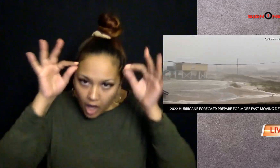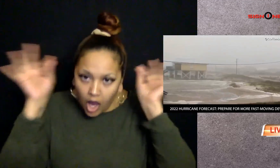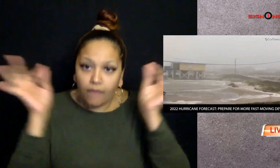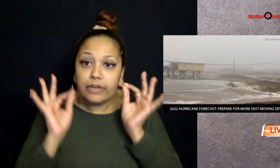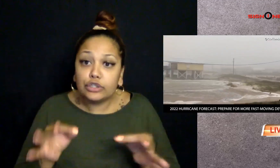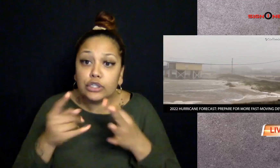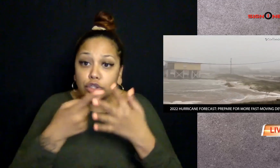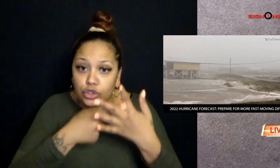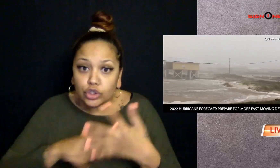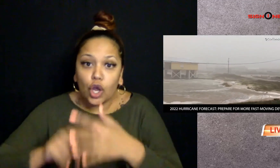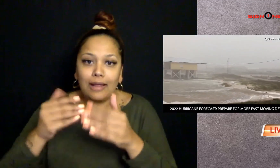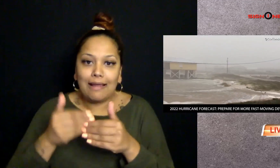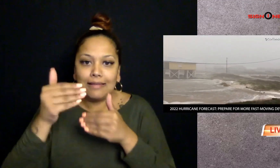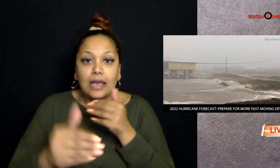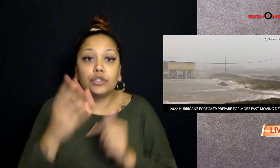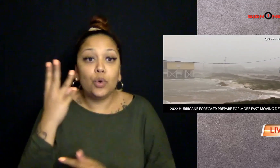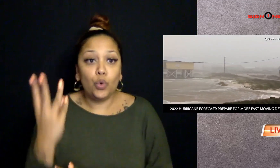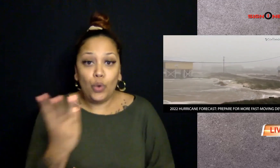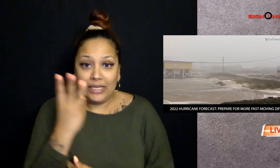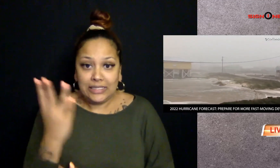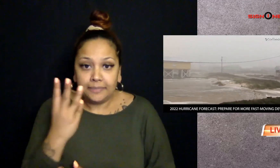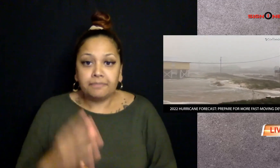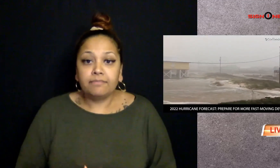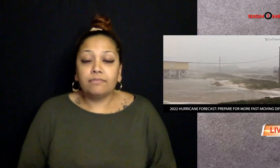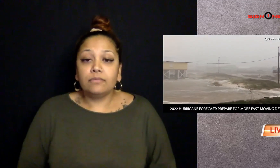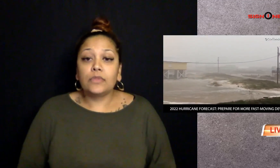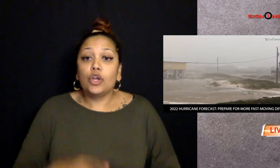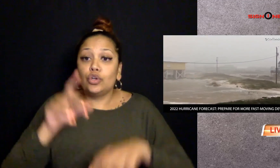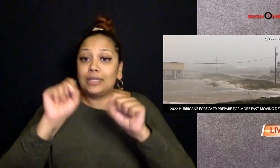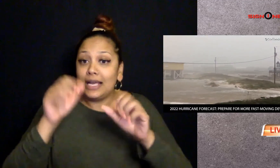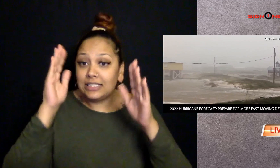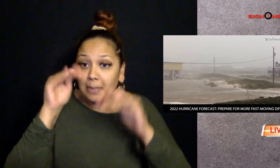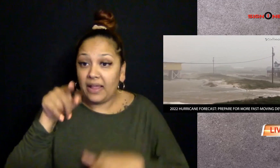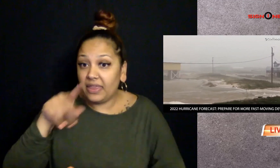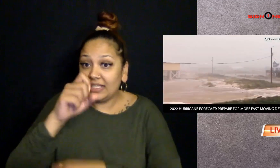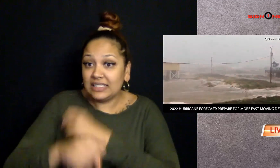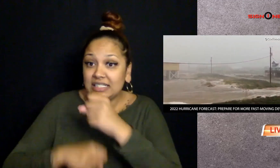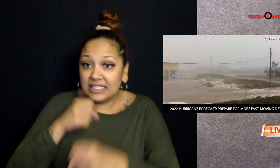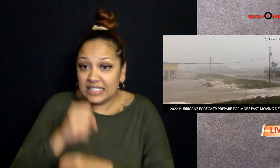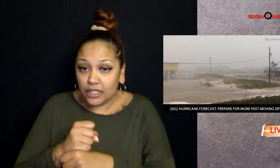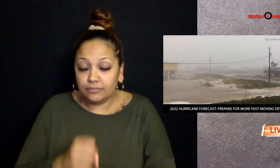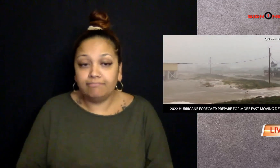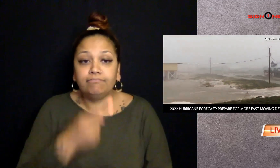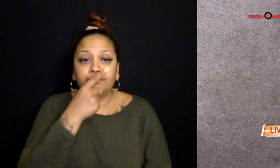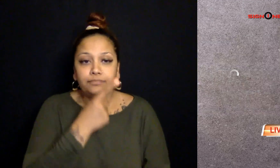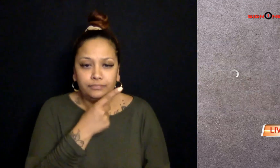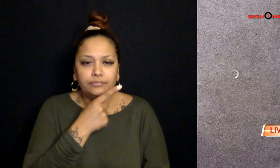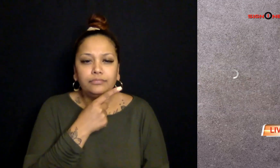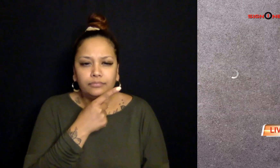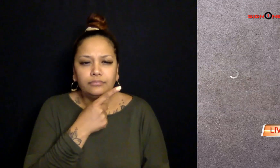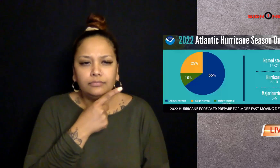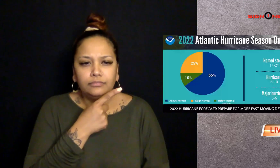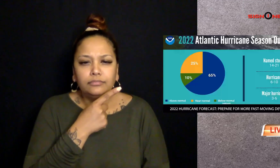the 2022 Atlantic Ocean hurricane season officially starts next Wednesday and here's what you